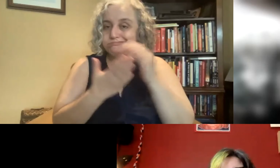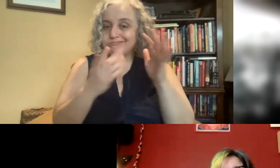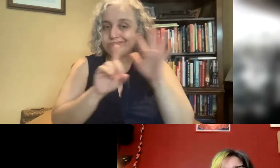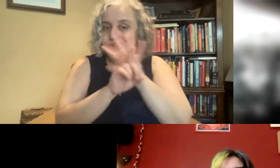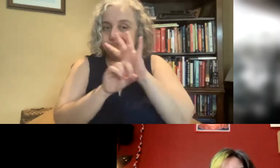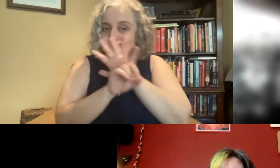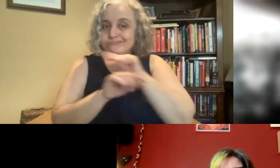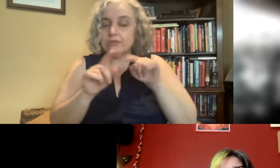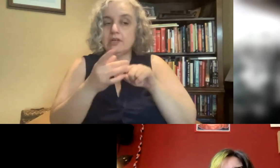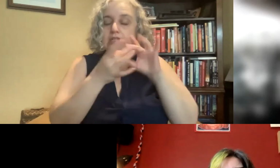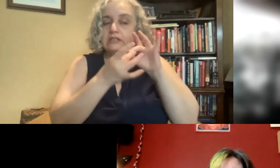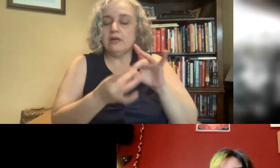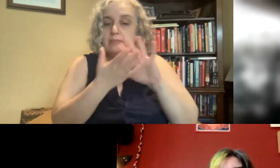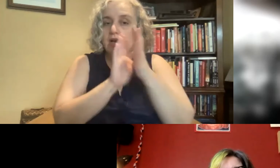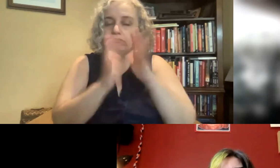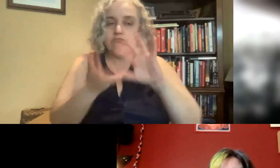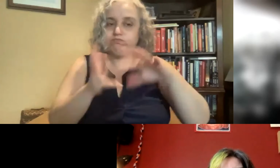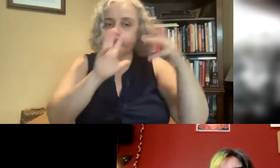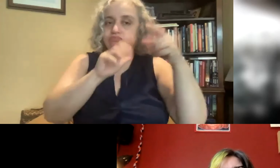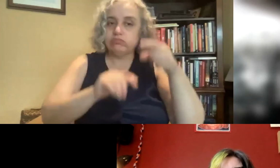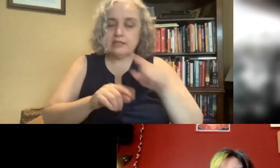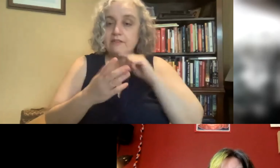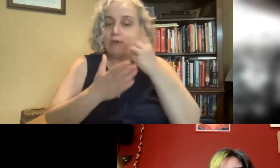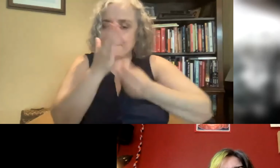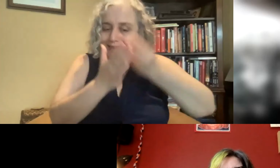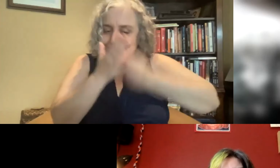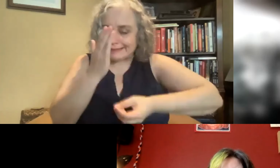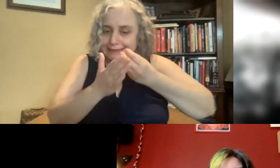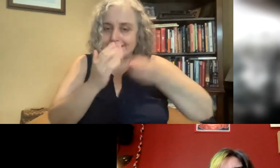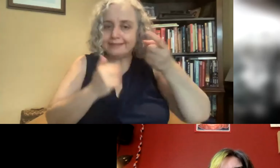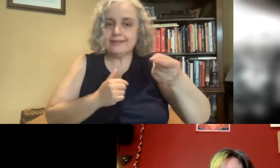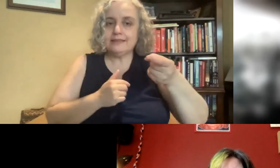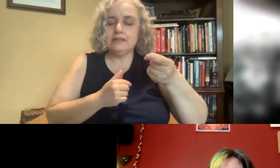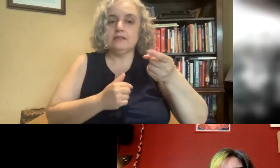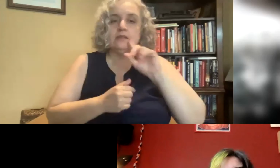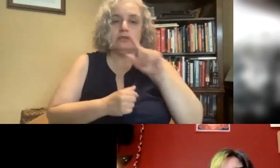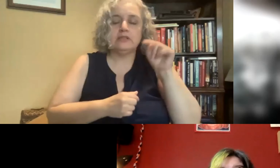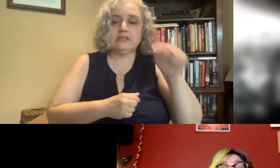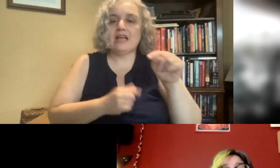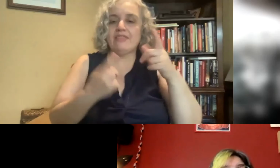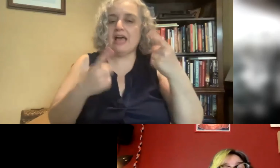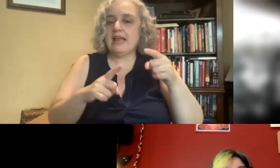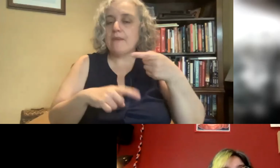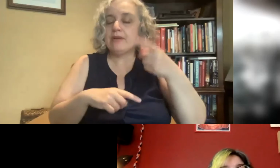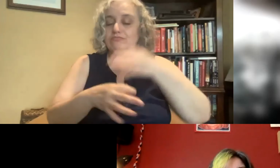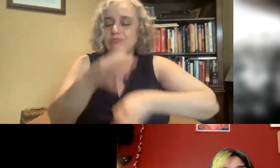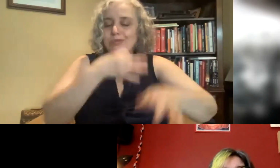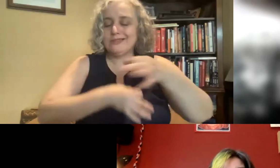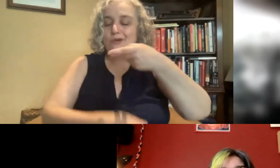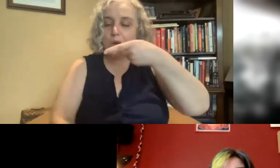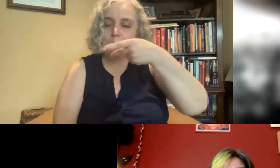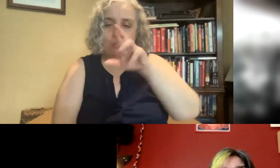When there's missing data, their proxies are used and those proxies are based upon